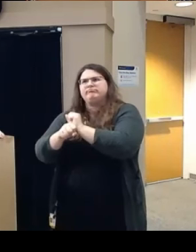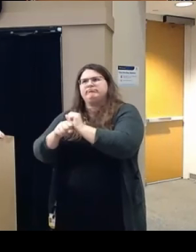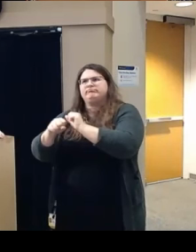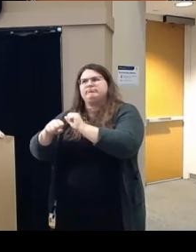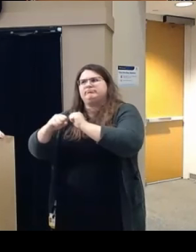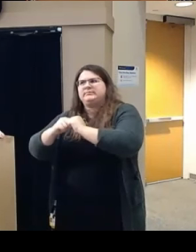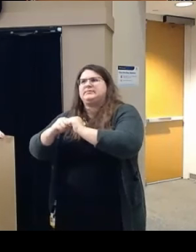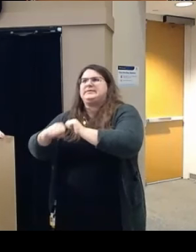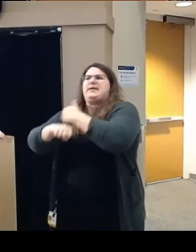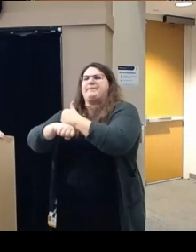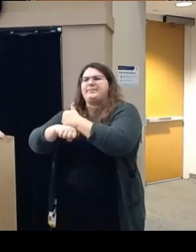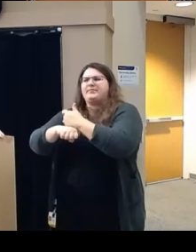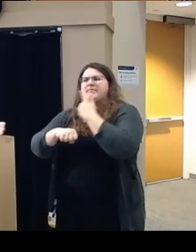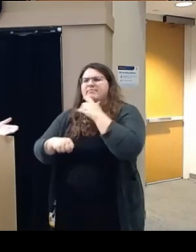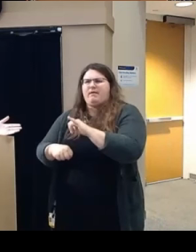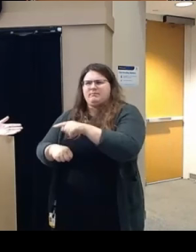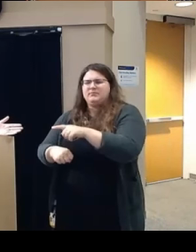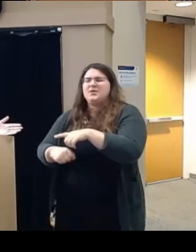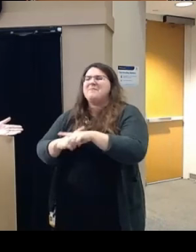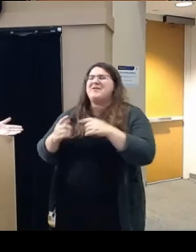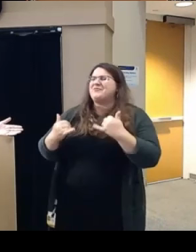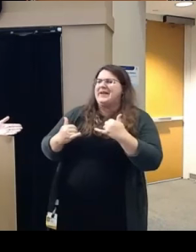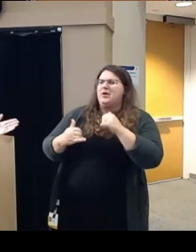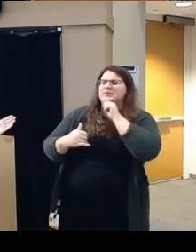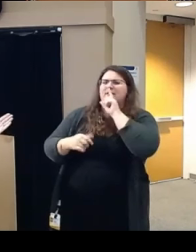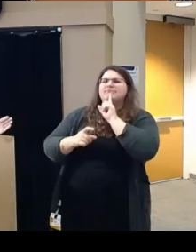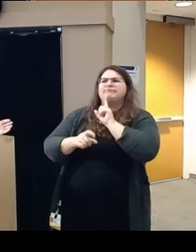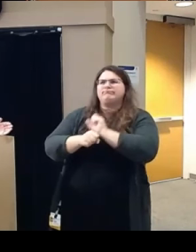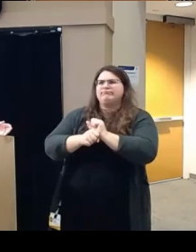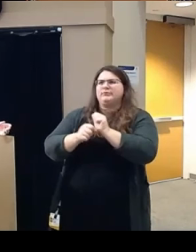at launch and one thing to know is that the partial hospitalization programs have already